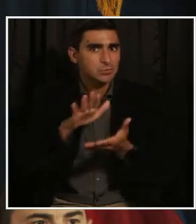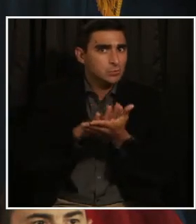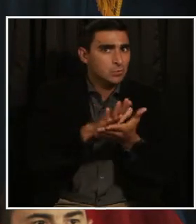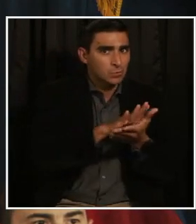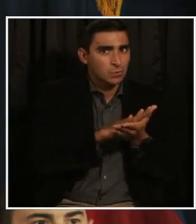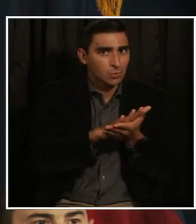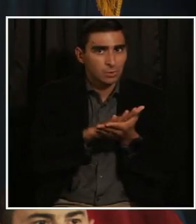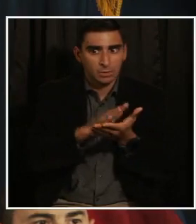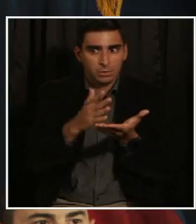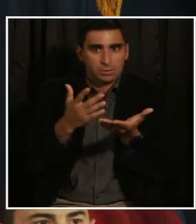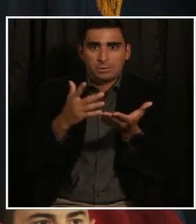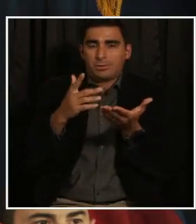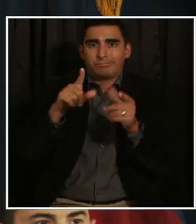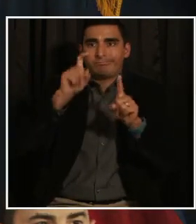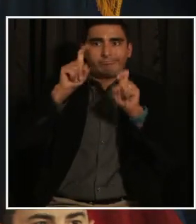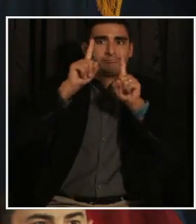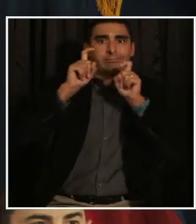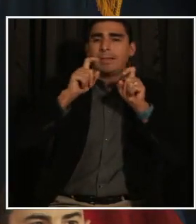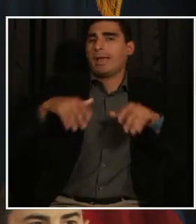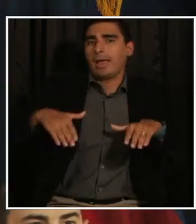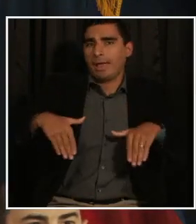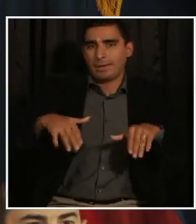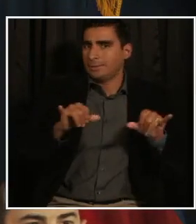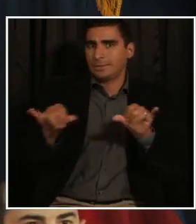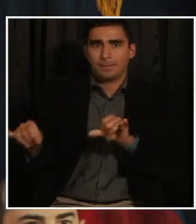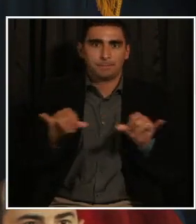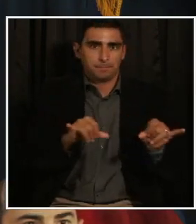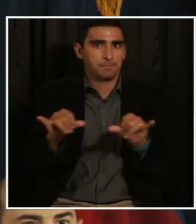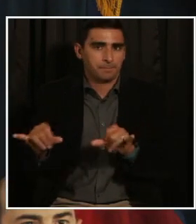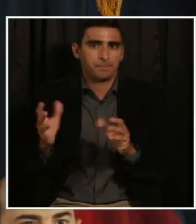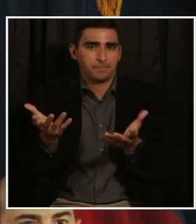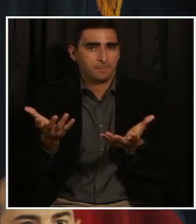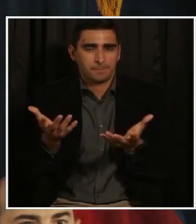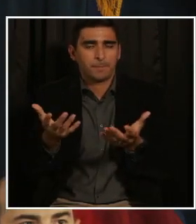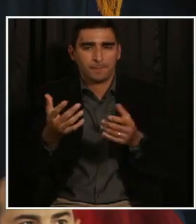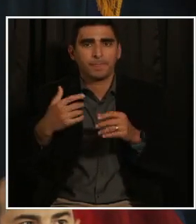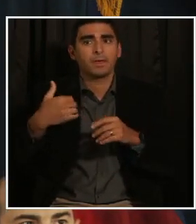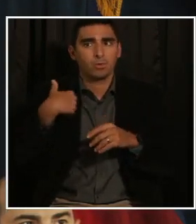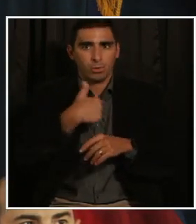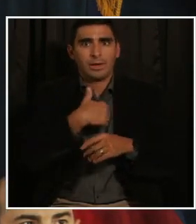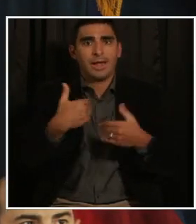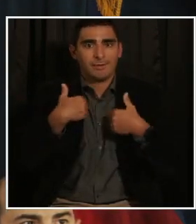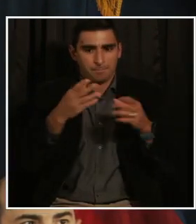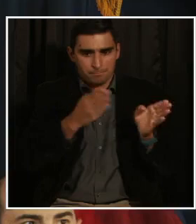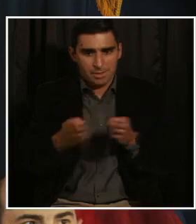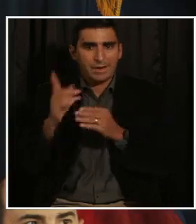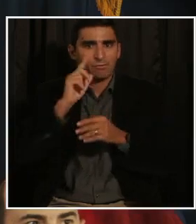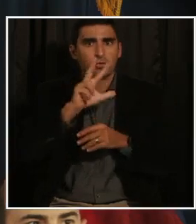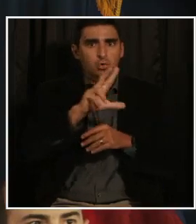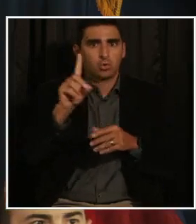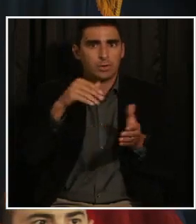have the answers yet so we for st we have our own plan for our 31 000 state employees uh many local